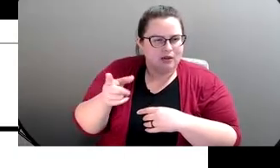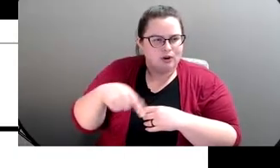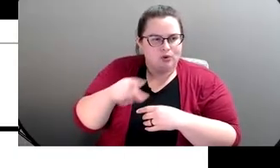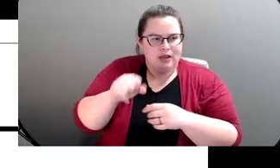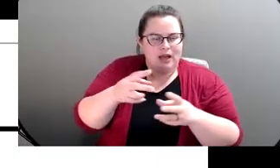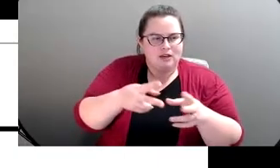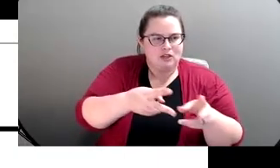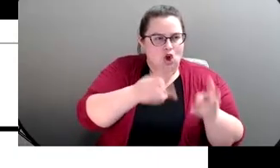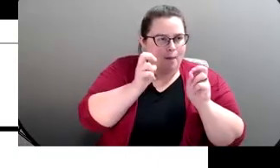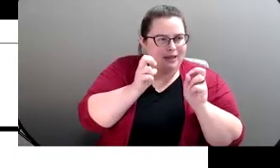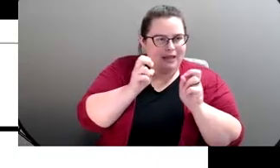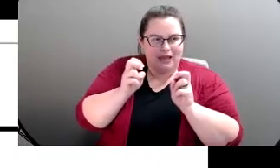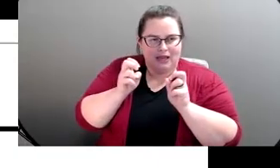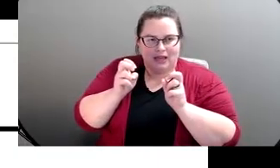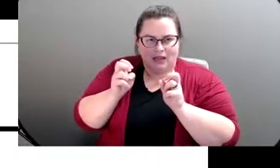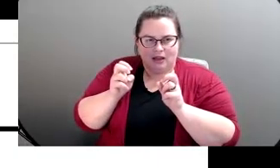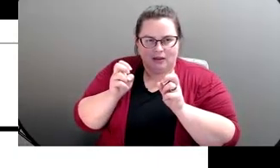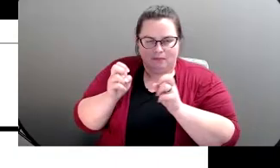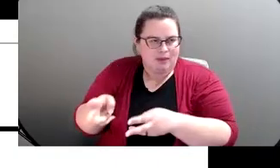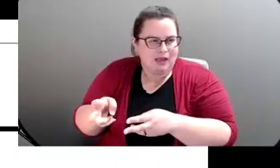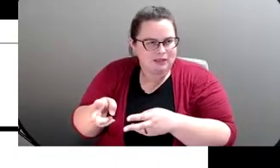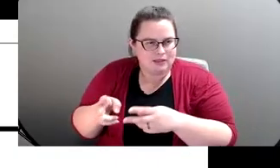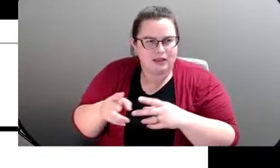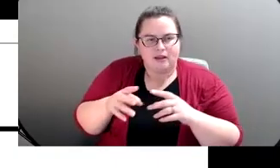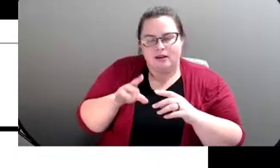and click on or paste and click on comments.